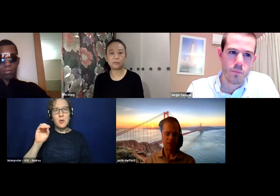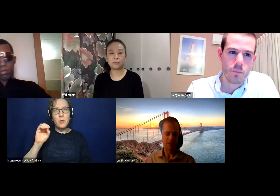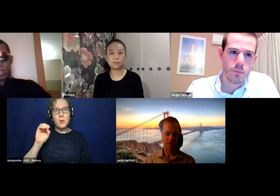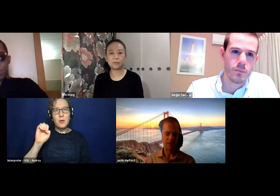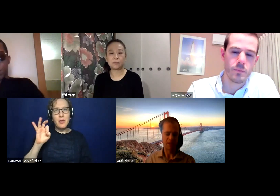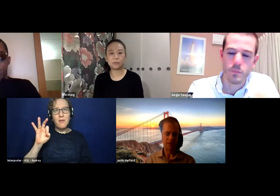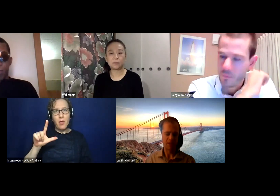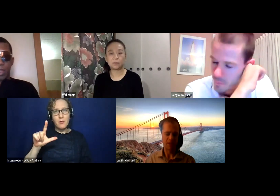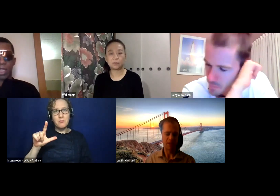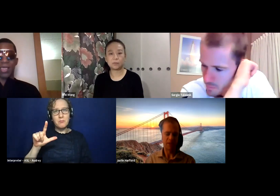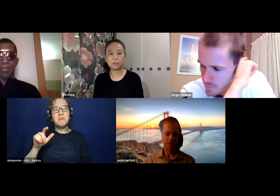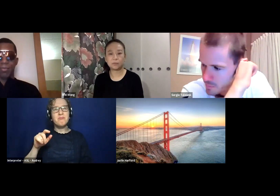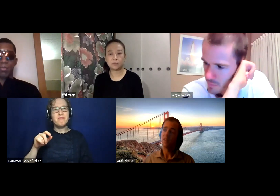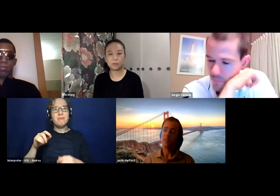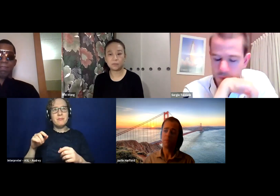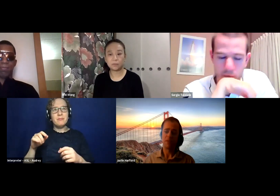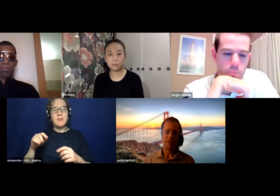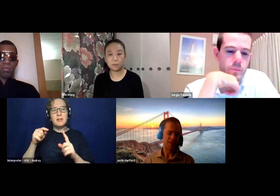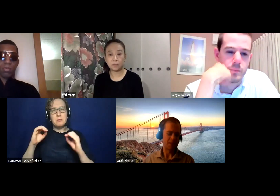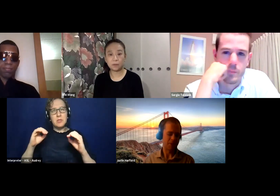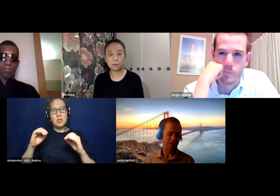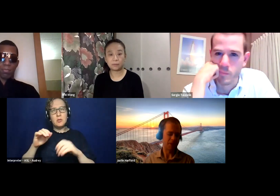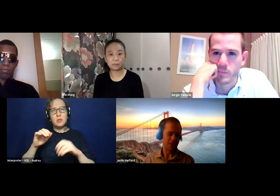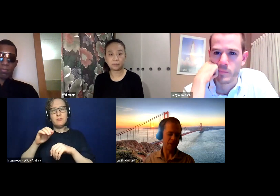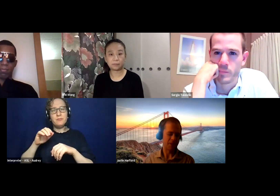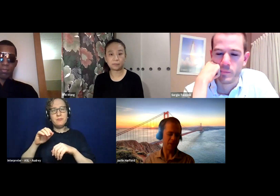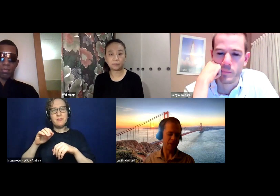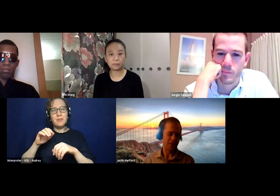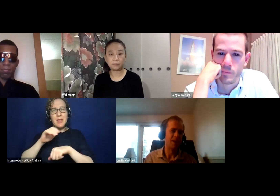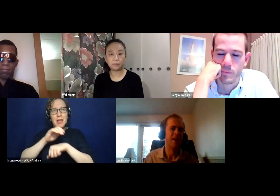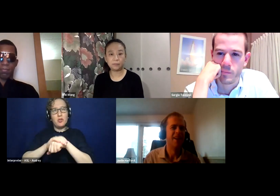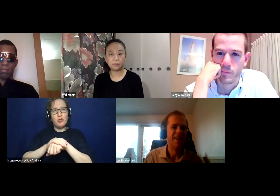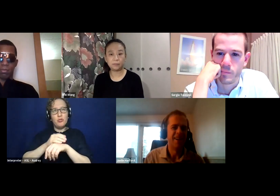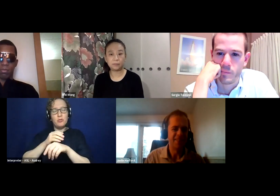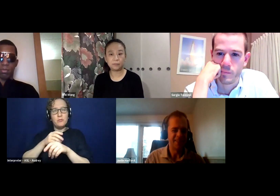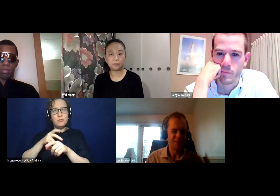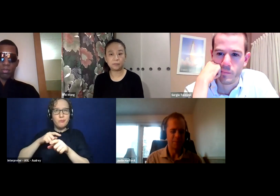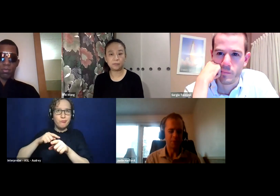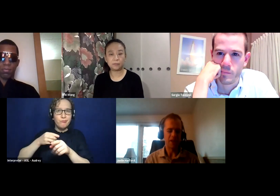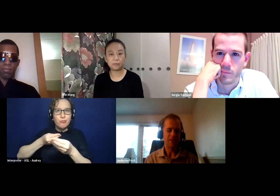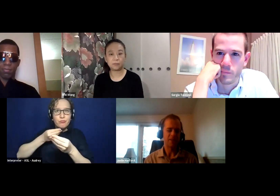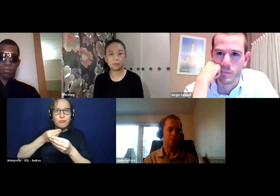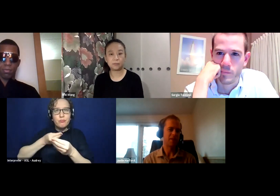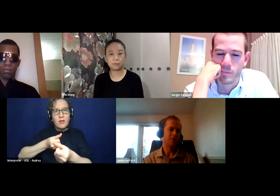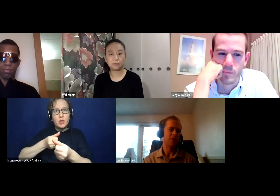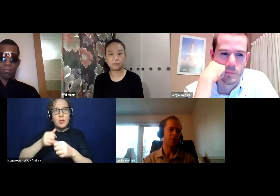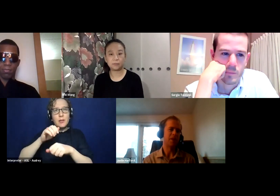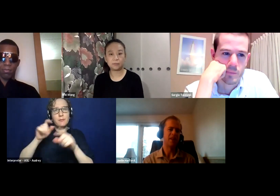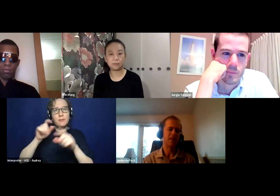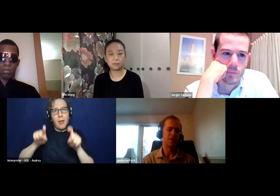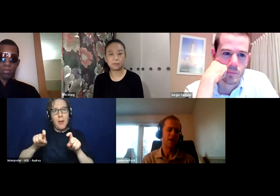it's an English proficiency exam. Thank you so much, Wei, that's a great story. And I'm